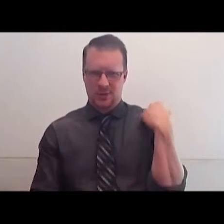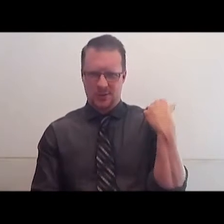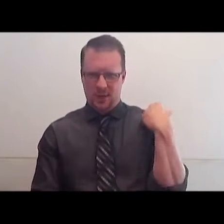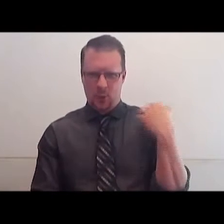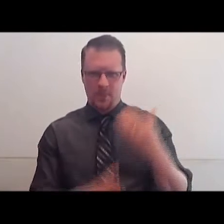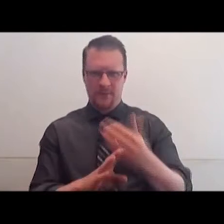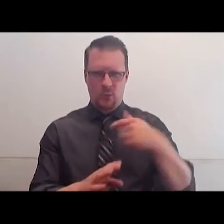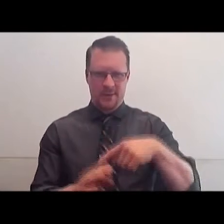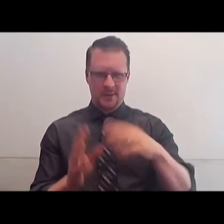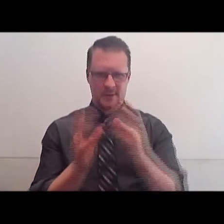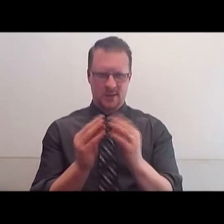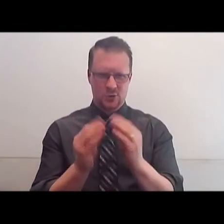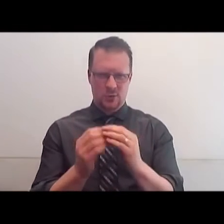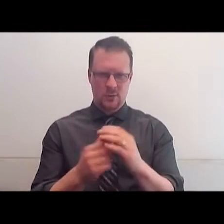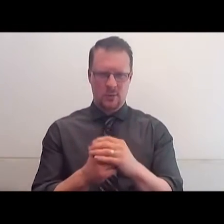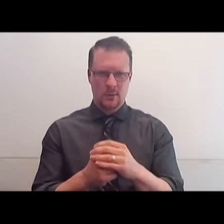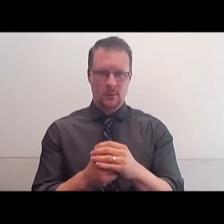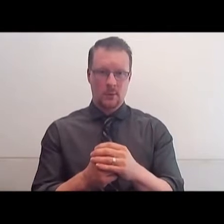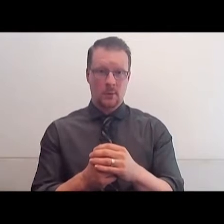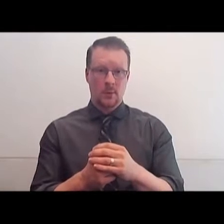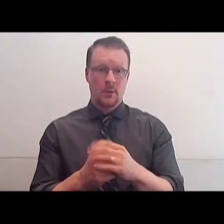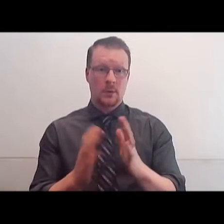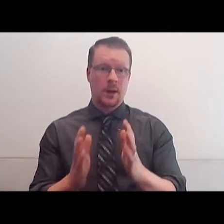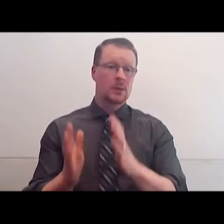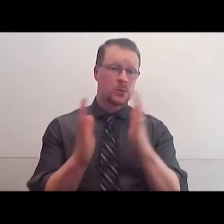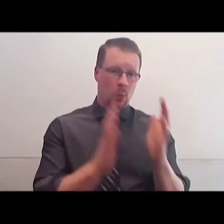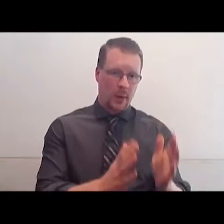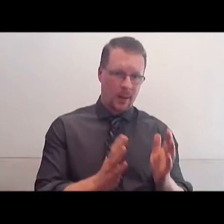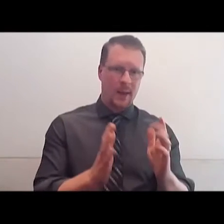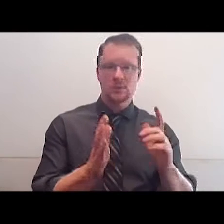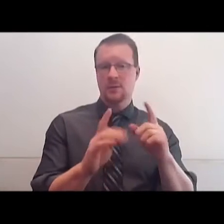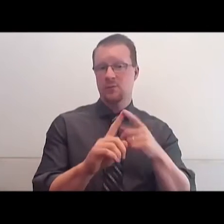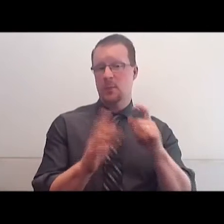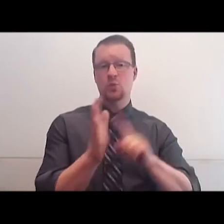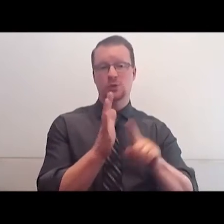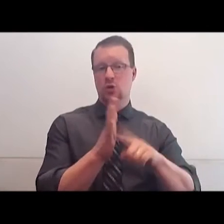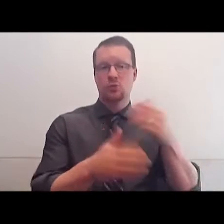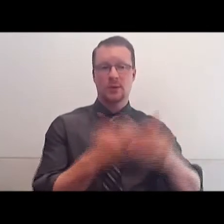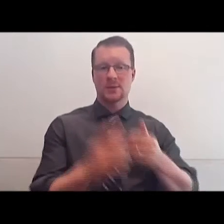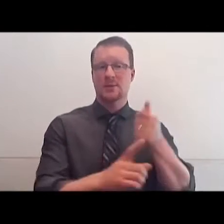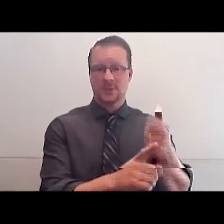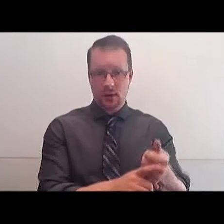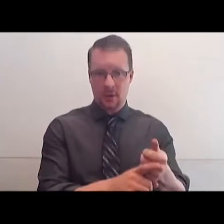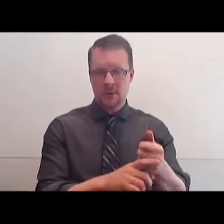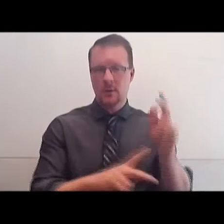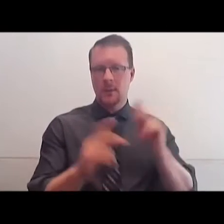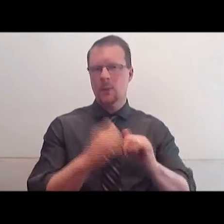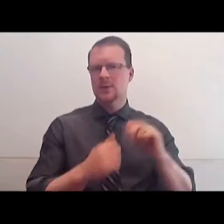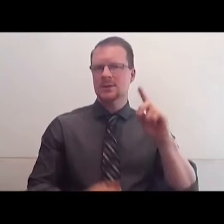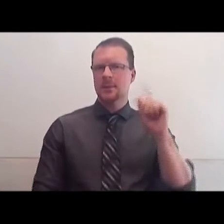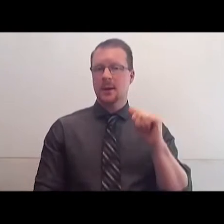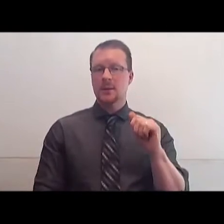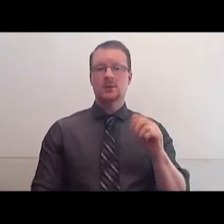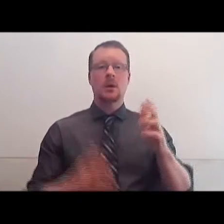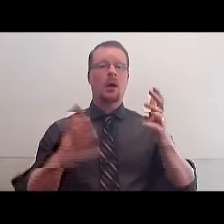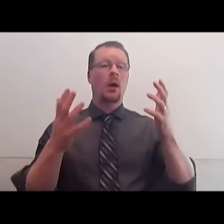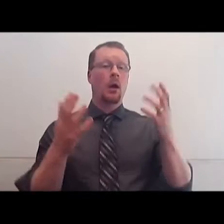or came up quite a bit on our breakout sessions before this plenary. So from a research process itself,